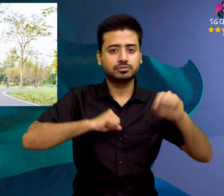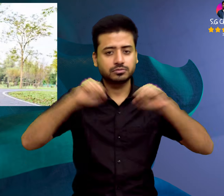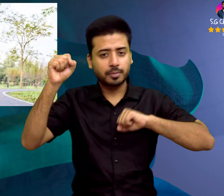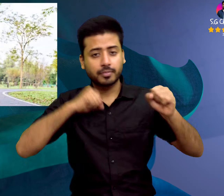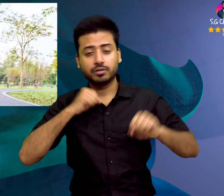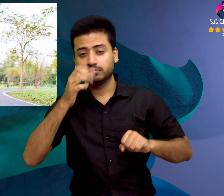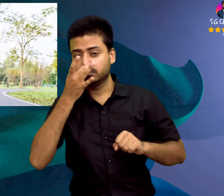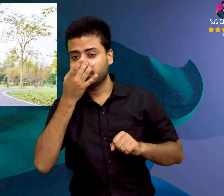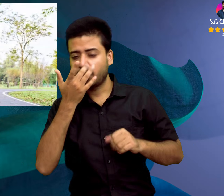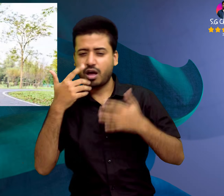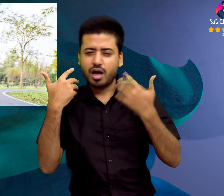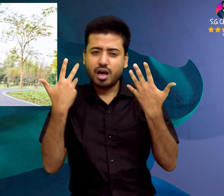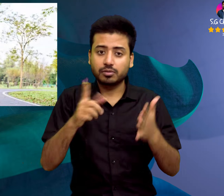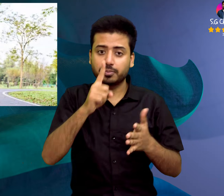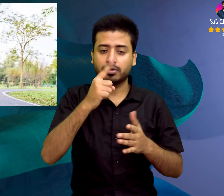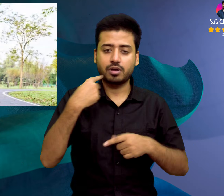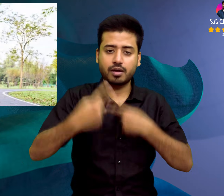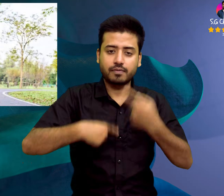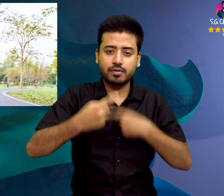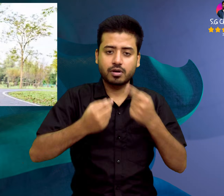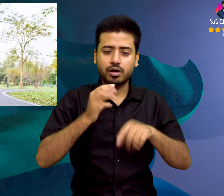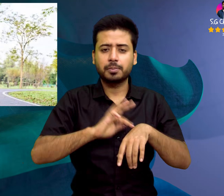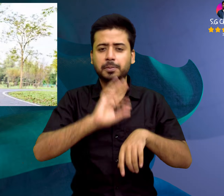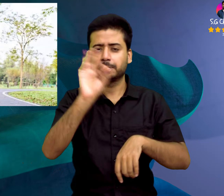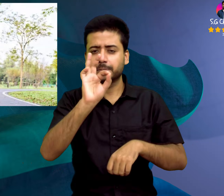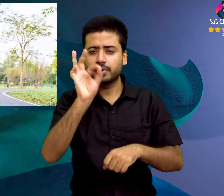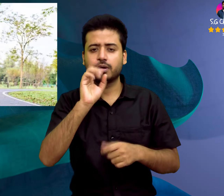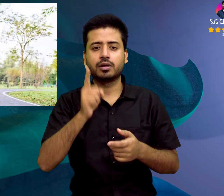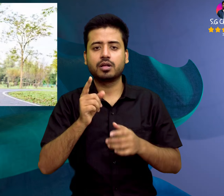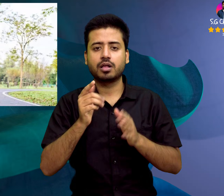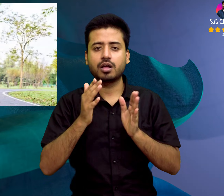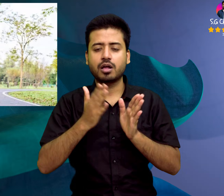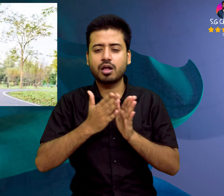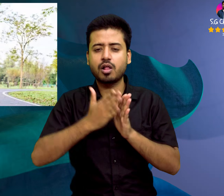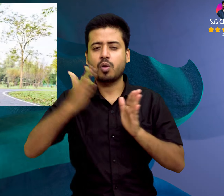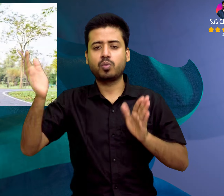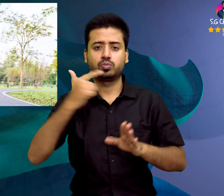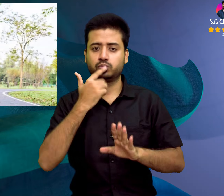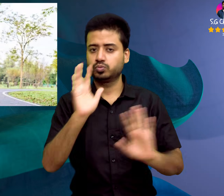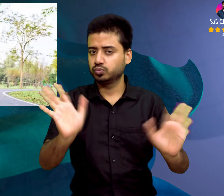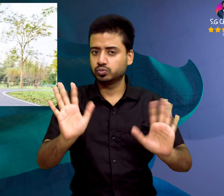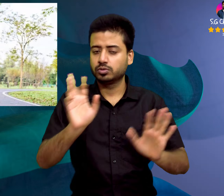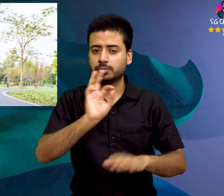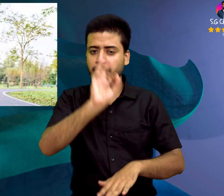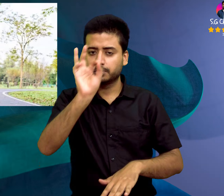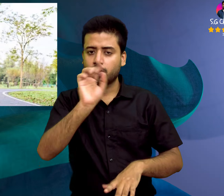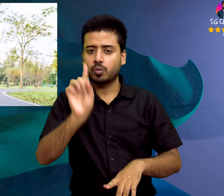dictates how your body processes them. Protein quality and lipid oxidation. Eggs and chicken.